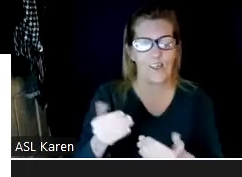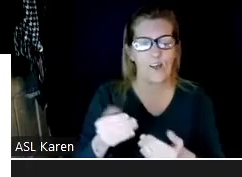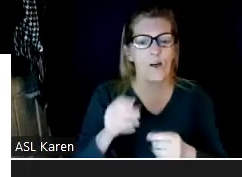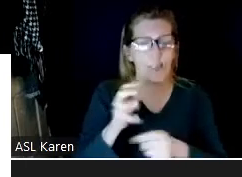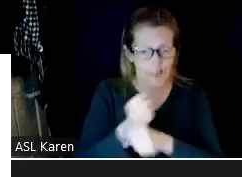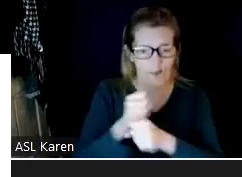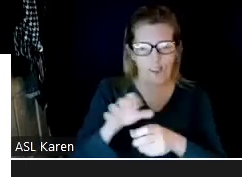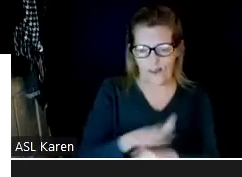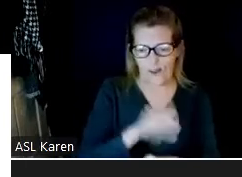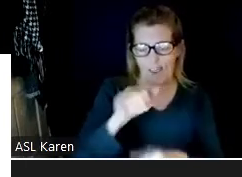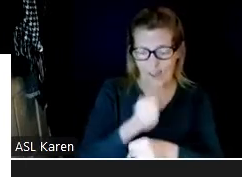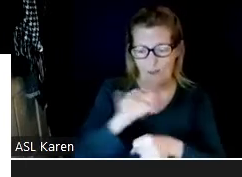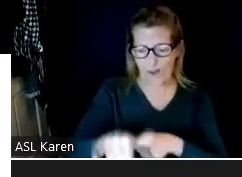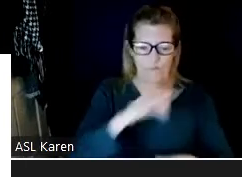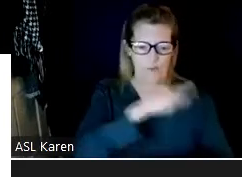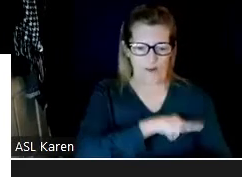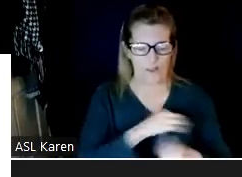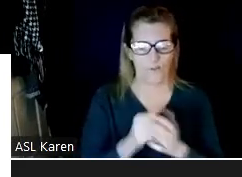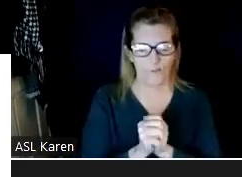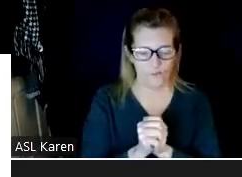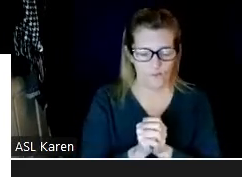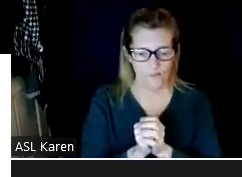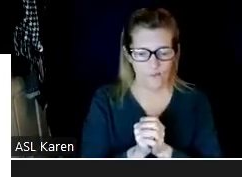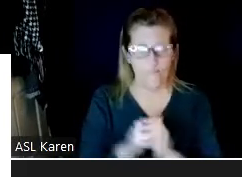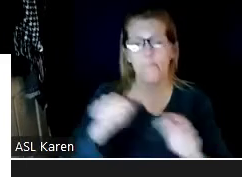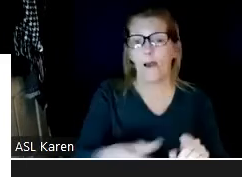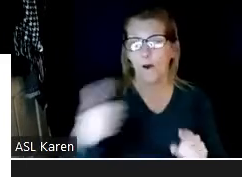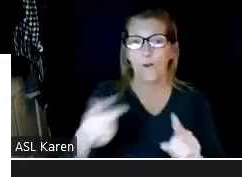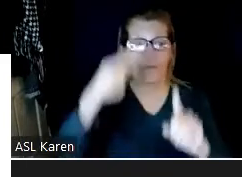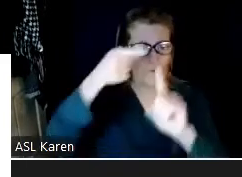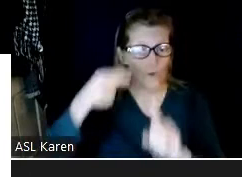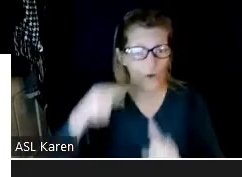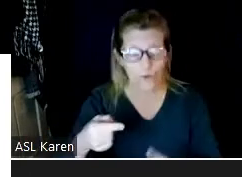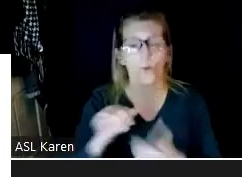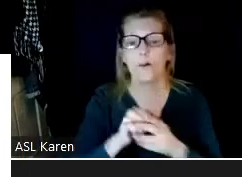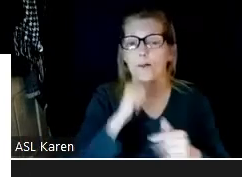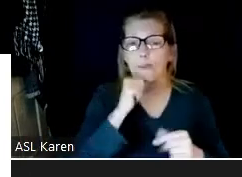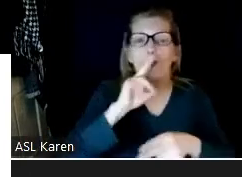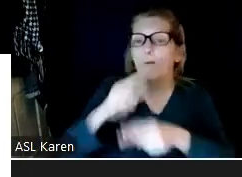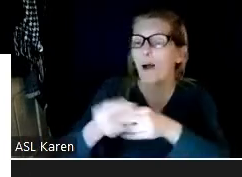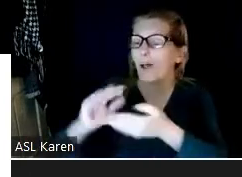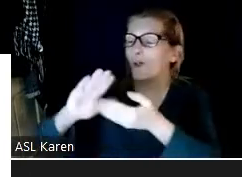15:11:48 Well, the other goals don't explicitly talk about community engagement.